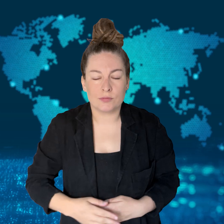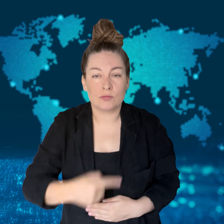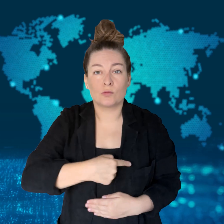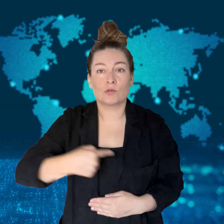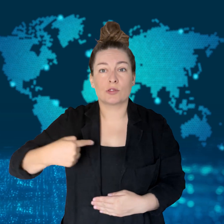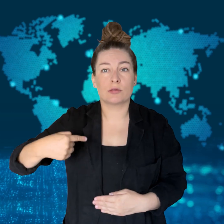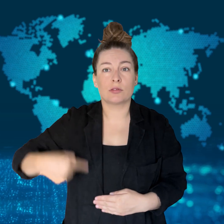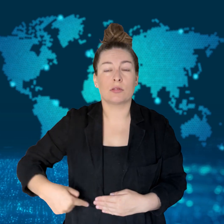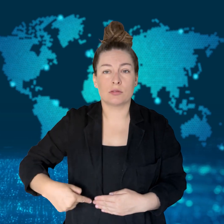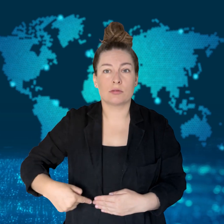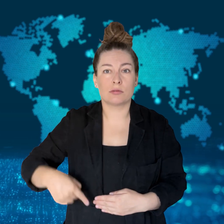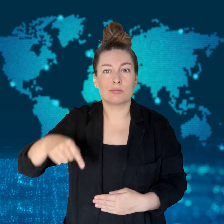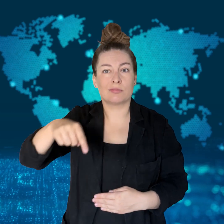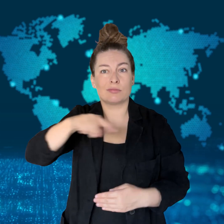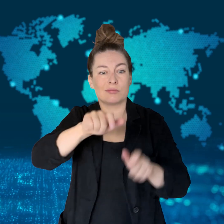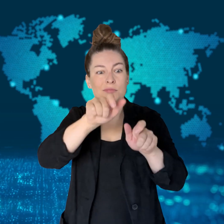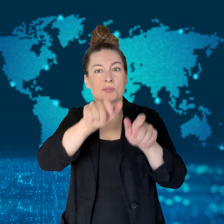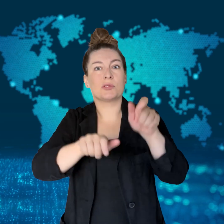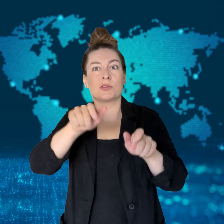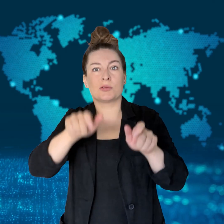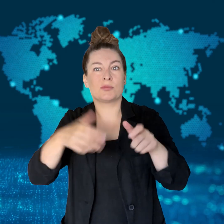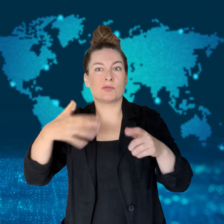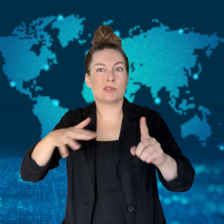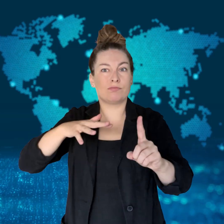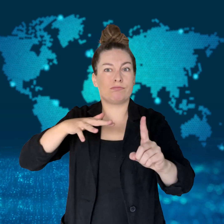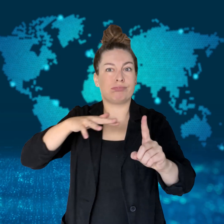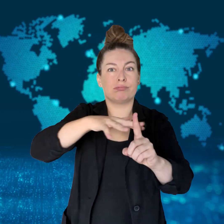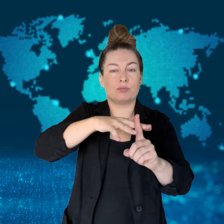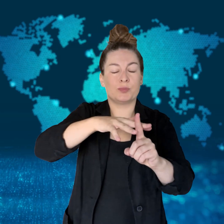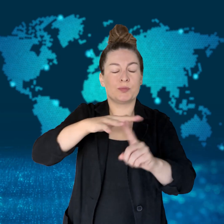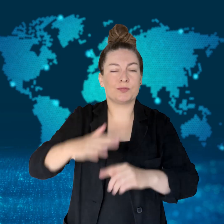Stabbing attack